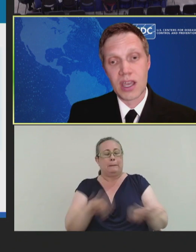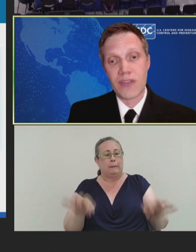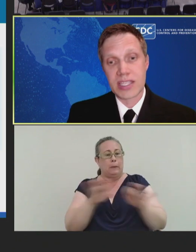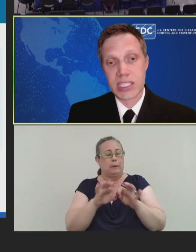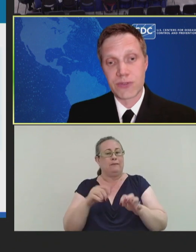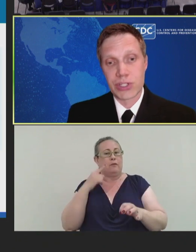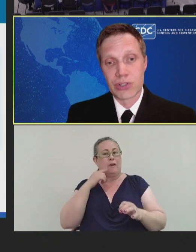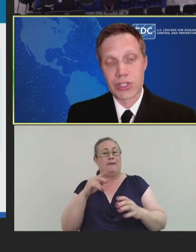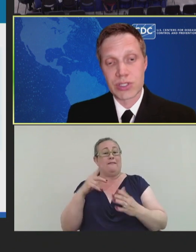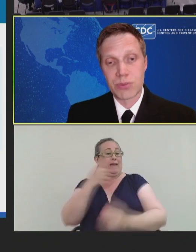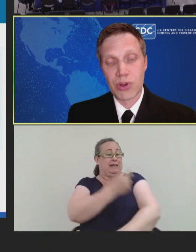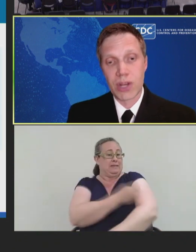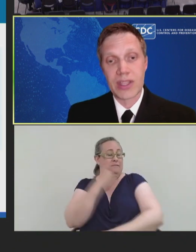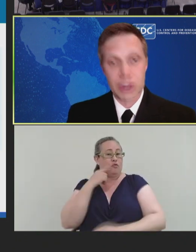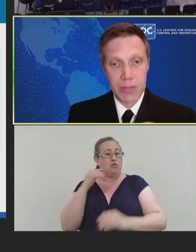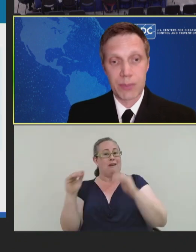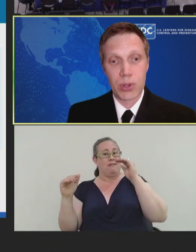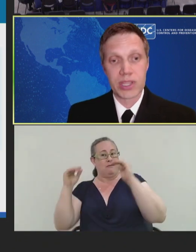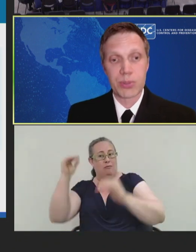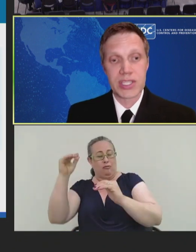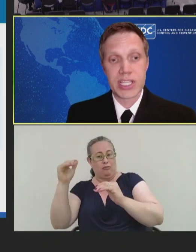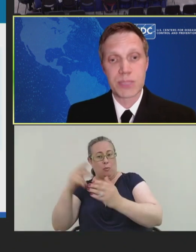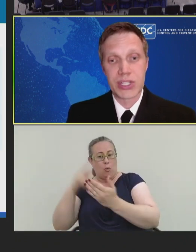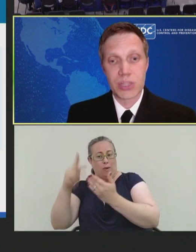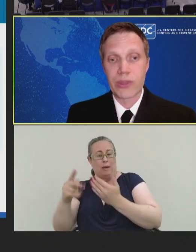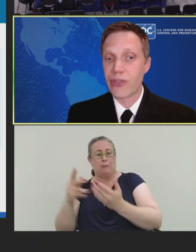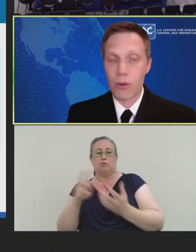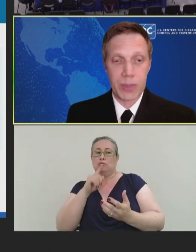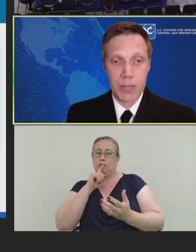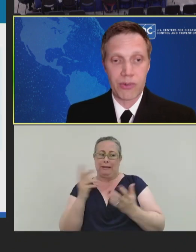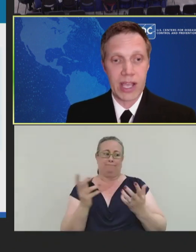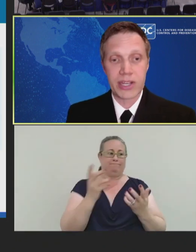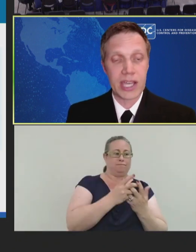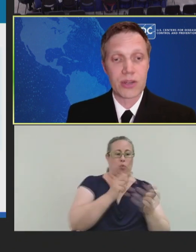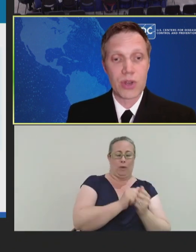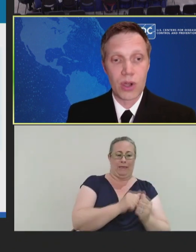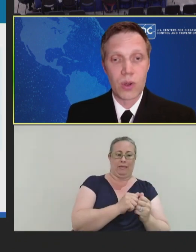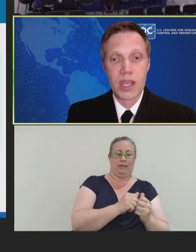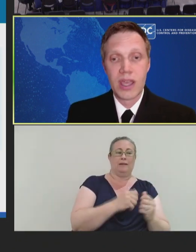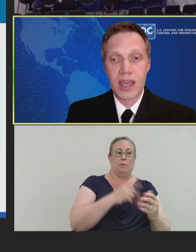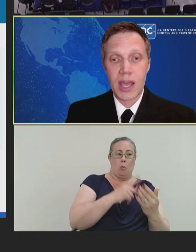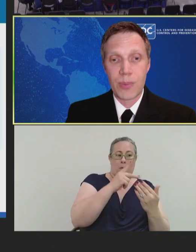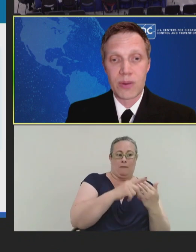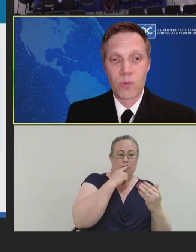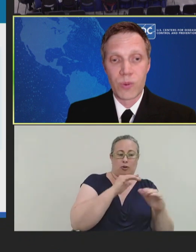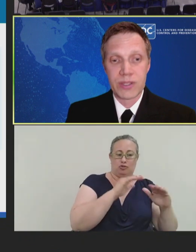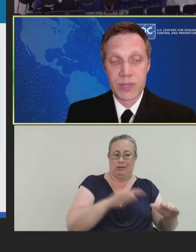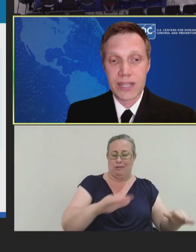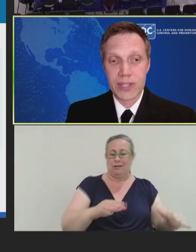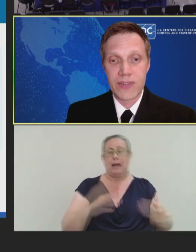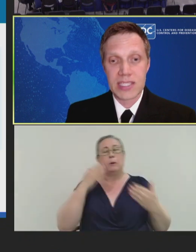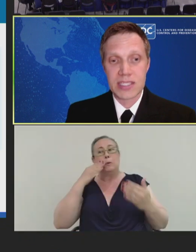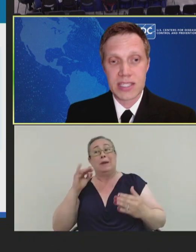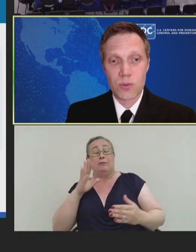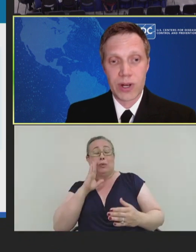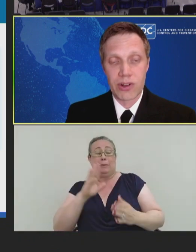a vaccine for children program. That's already been put in the president's budget. Whether that will become a reality, I don't know. But we definitely face a season where there's